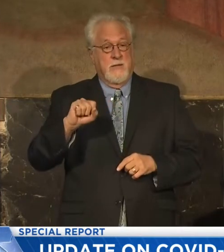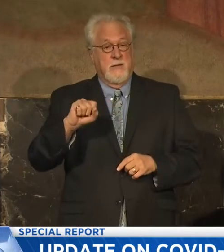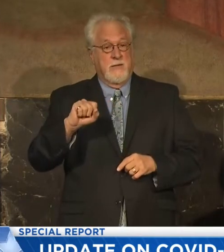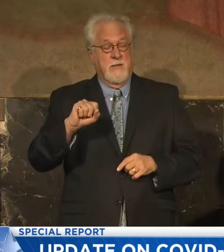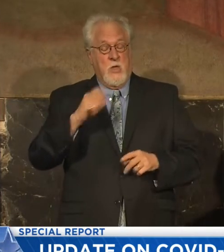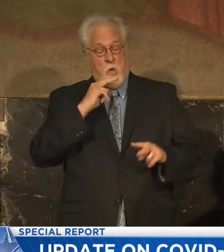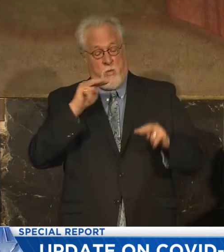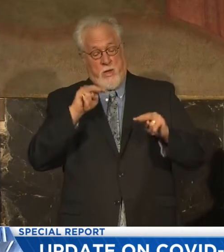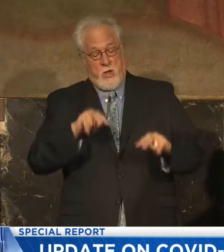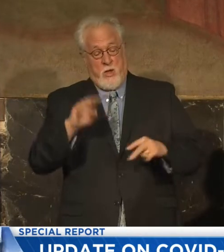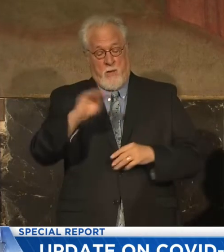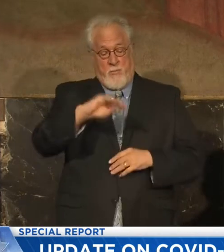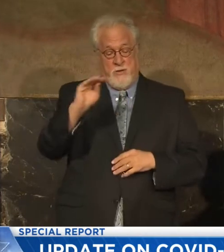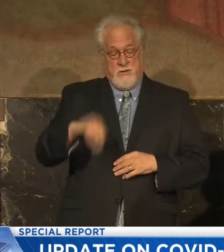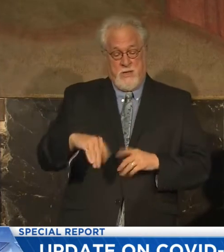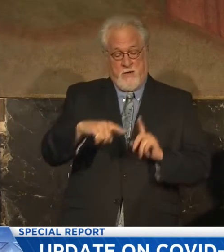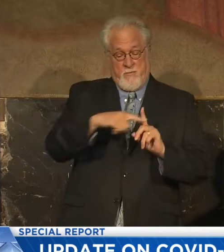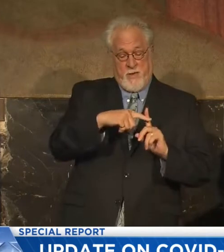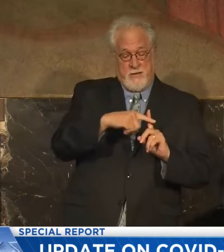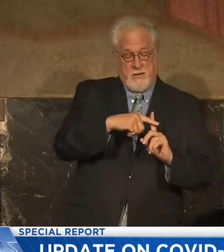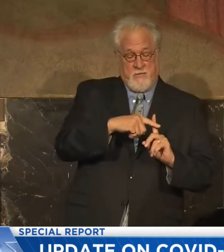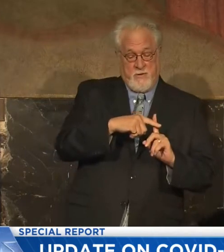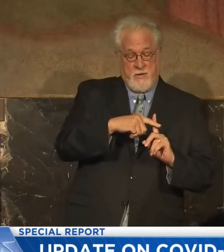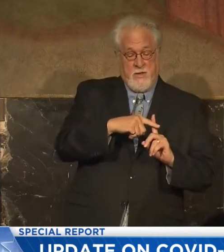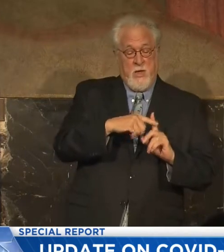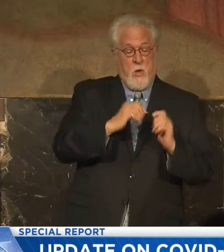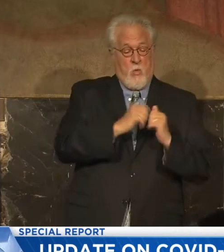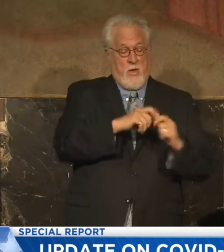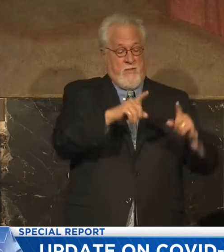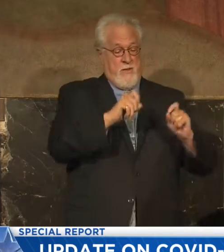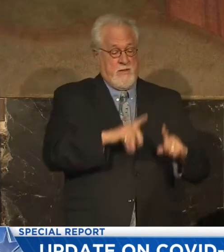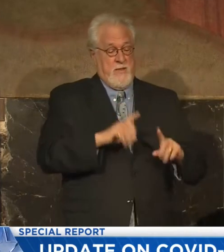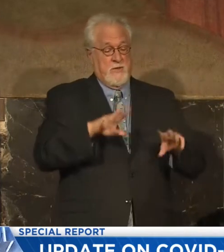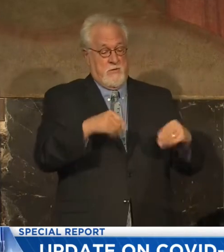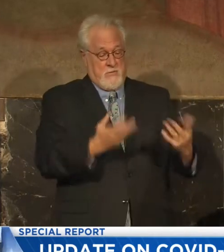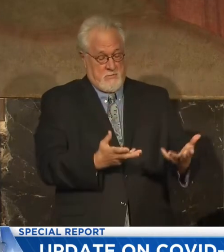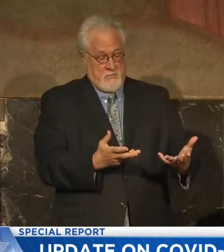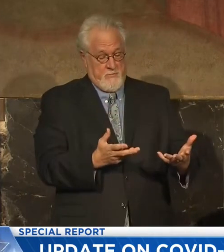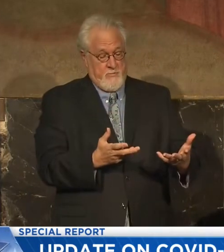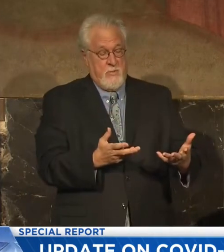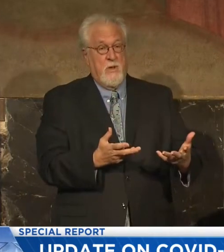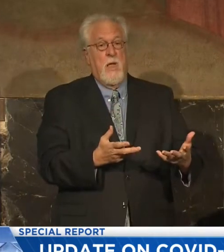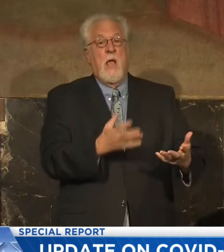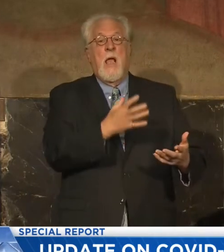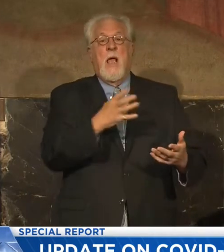TOTALLY ASYMPTOMATIC OR SO MIL MILDLY SMOEKT THAT THEY'RE LIKELY NOT TO SHOW UP.